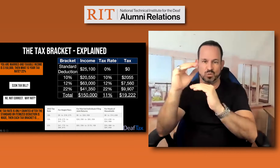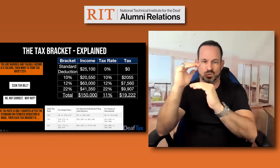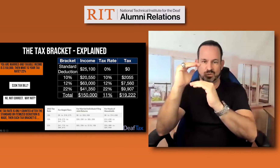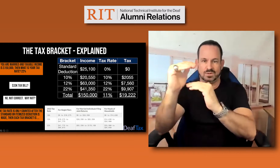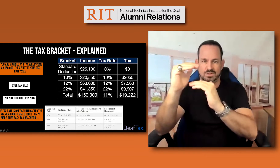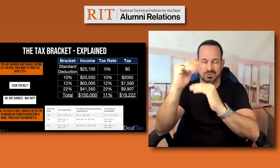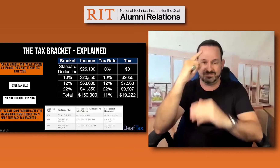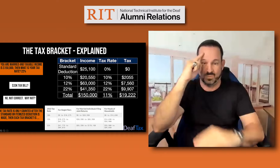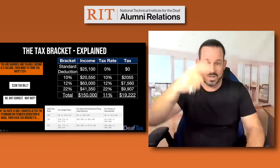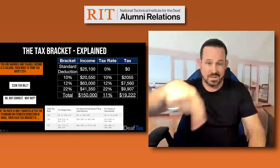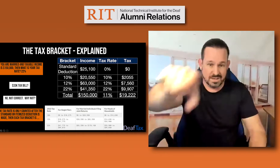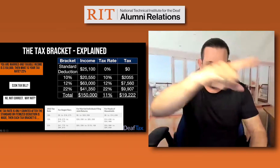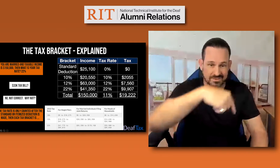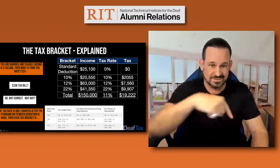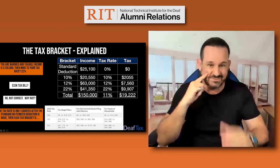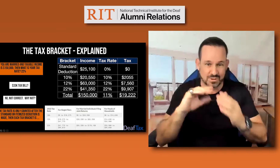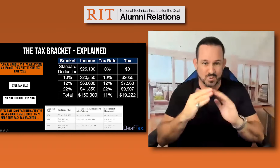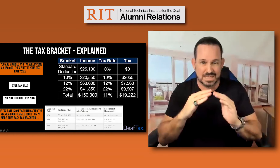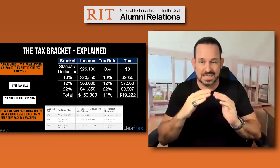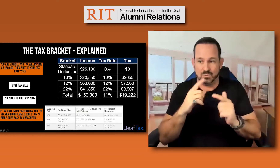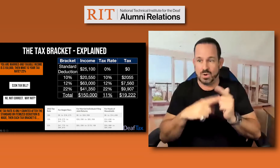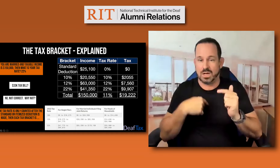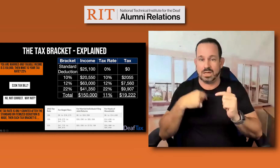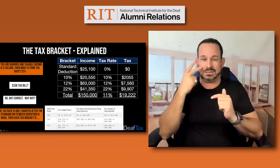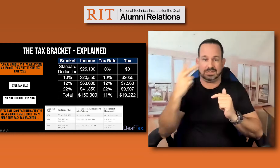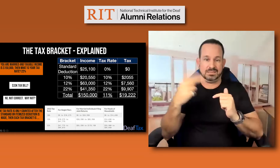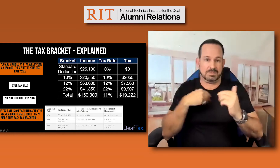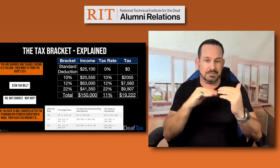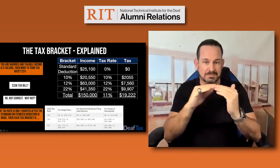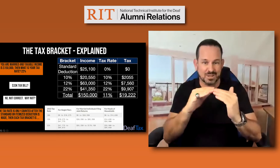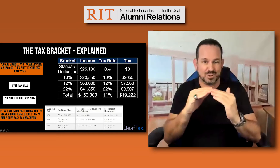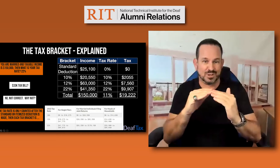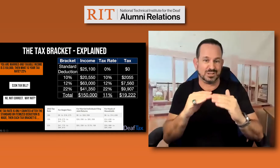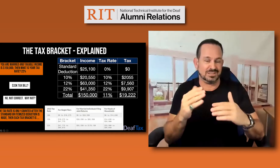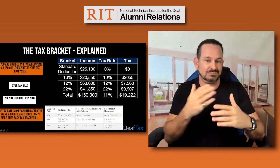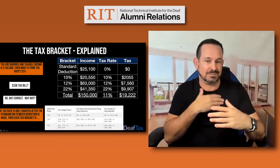the difference in these tax brackets for the 10, 12, 22, et cetera, percentages.